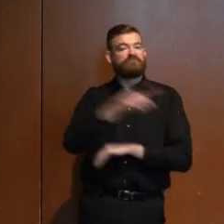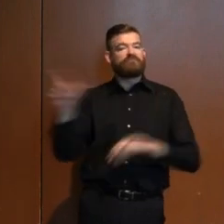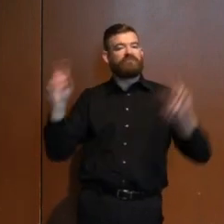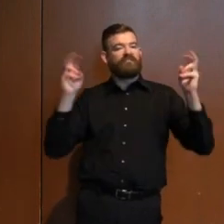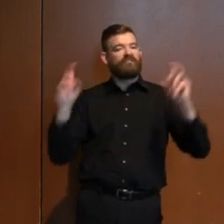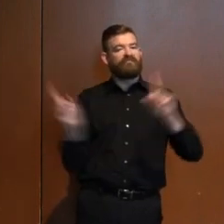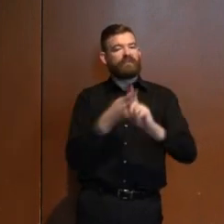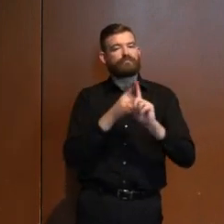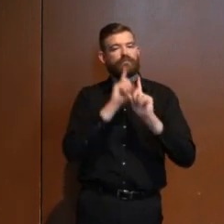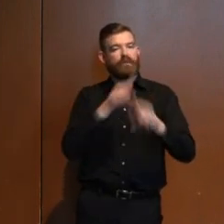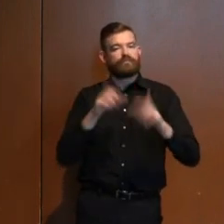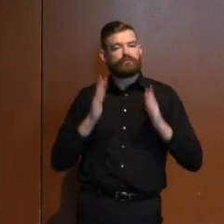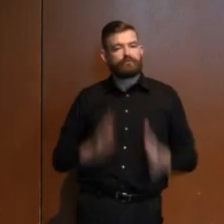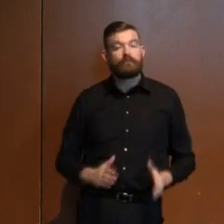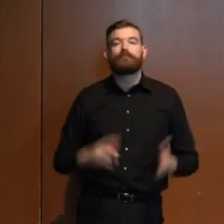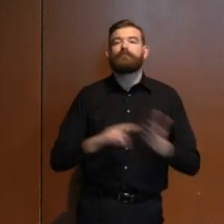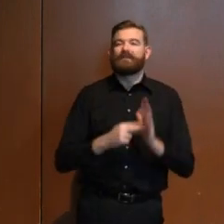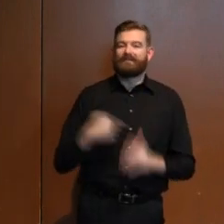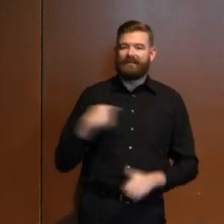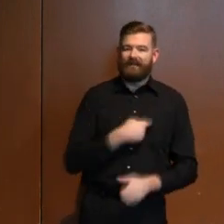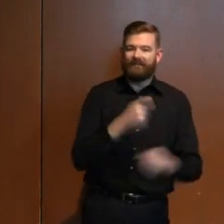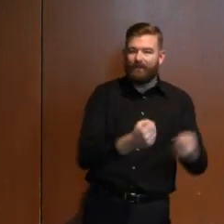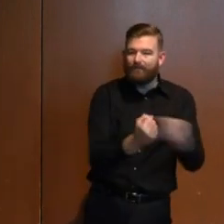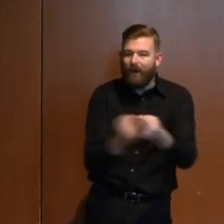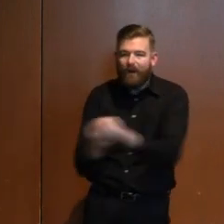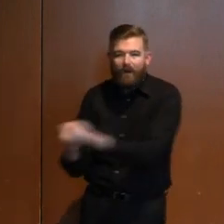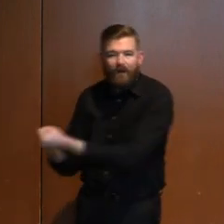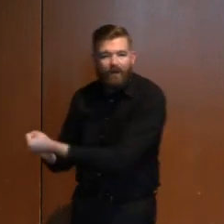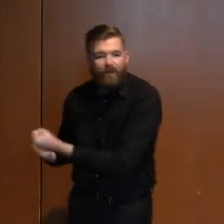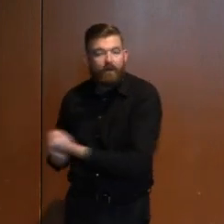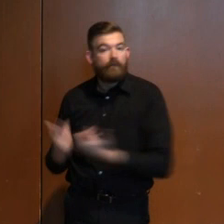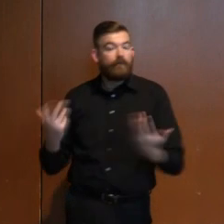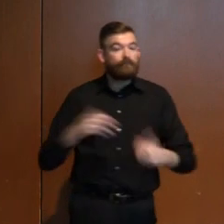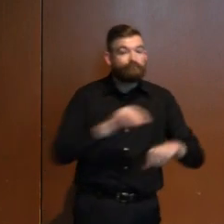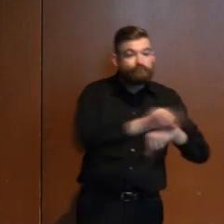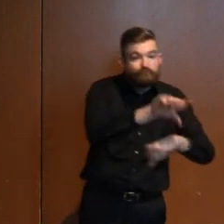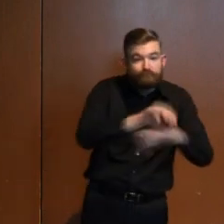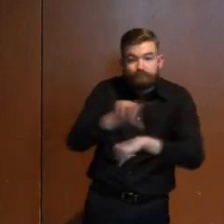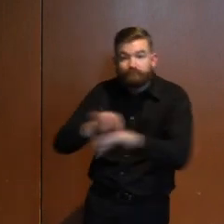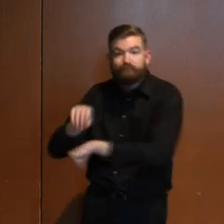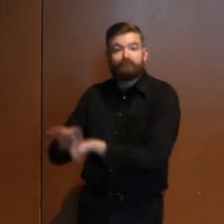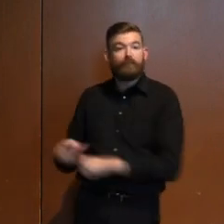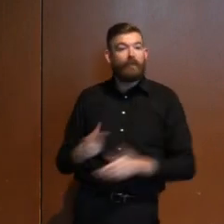WORKING MORNING, NOON AND NIGHT AND WHATEVER WE CAN DO TO HELP